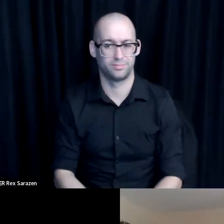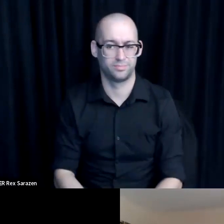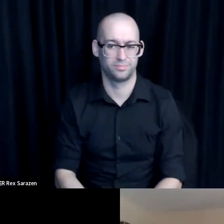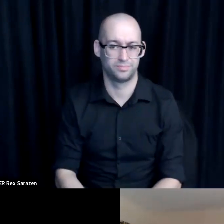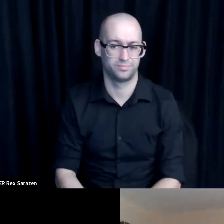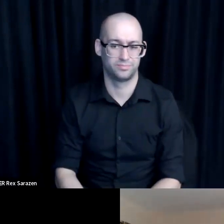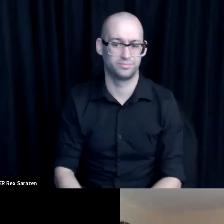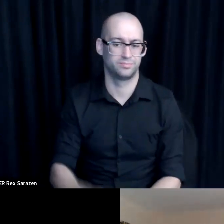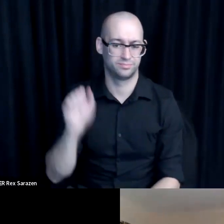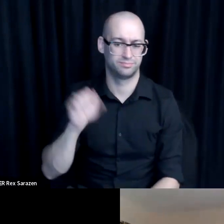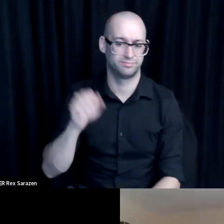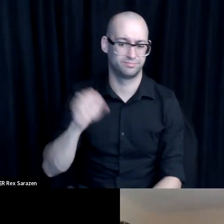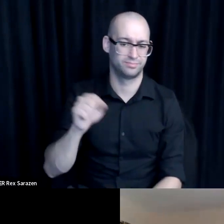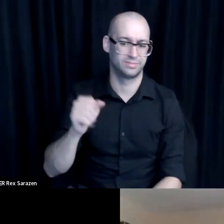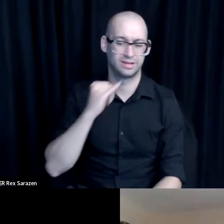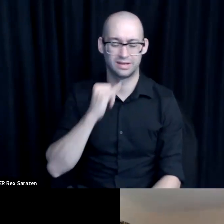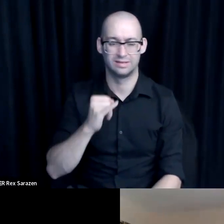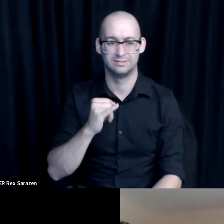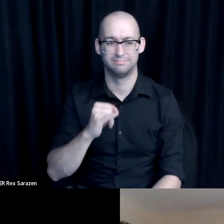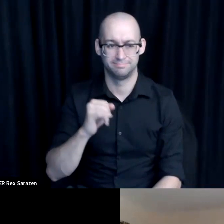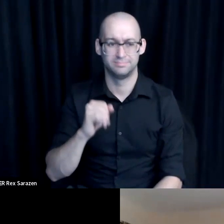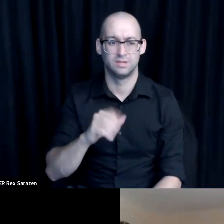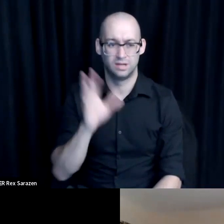Yeah and kind of to to further that I think, community health representatives